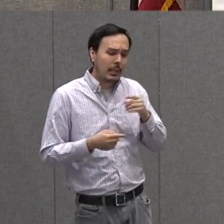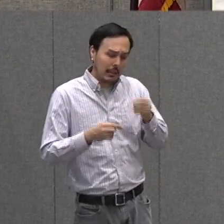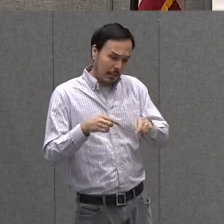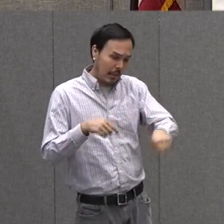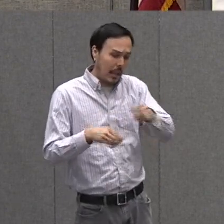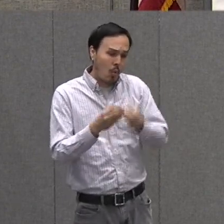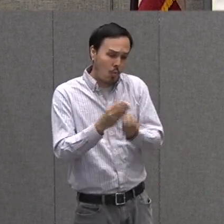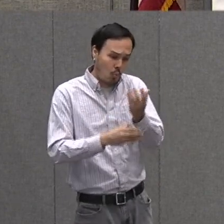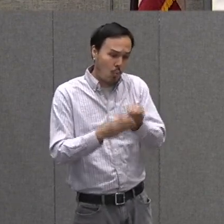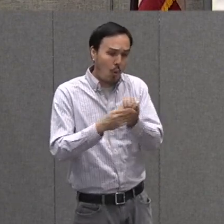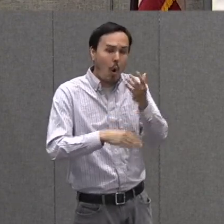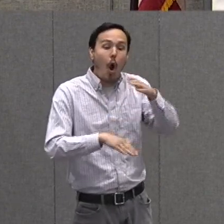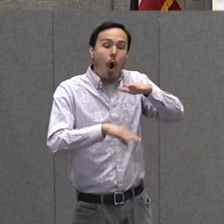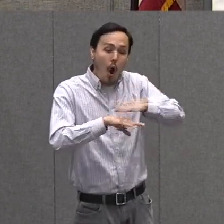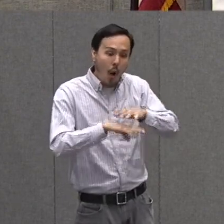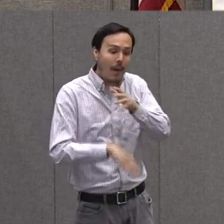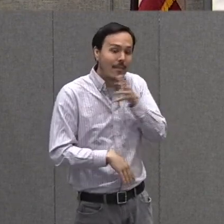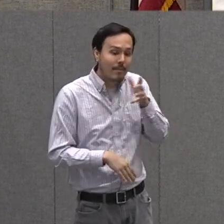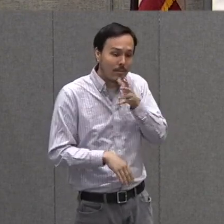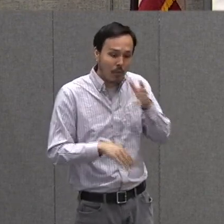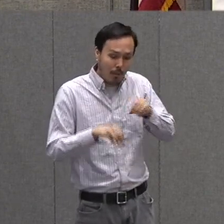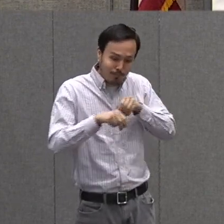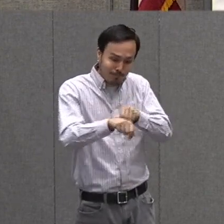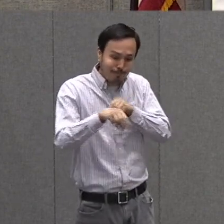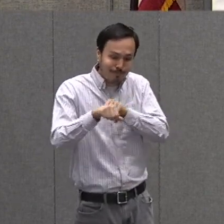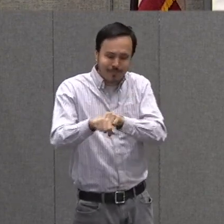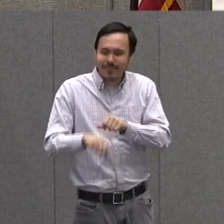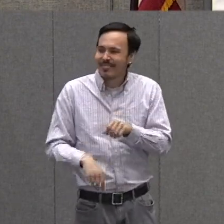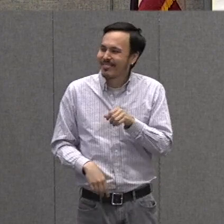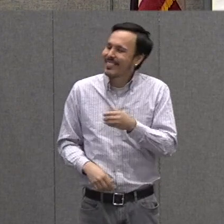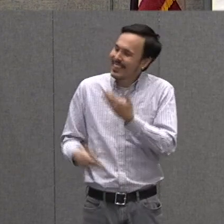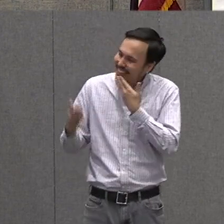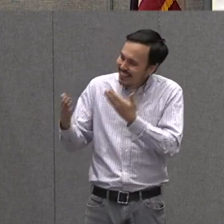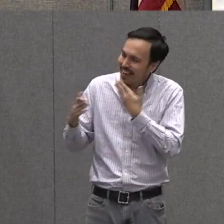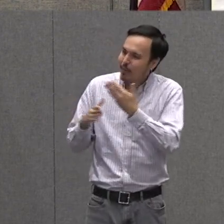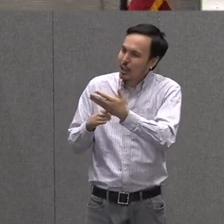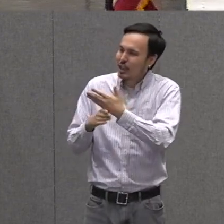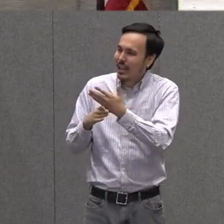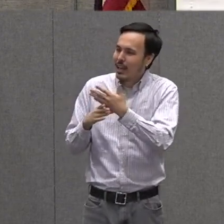Fantastic, thank you so much for sharing that. Let's try another example.